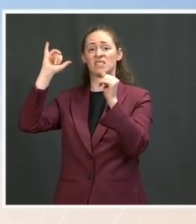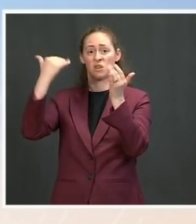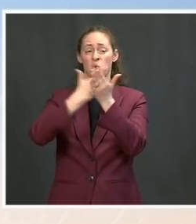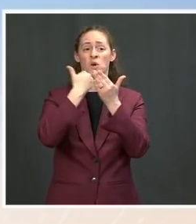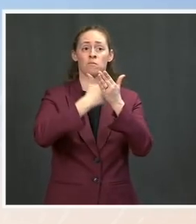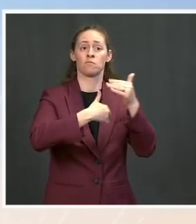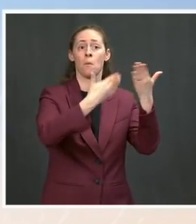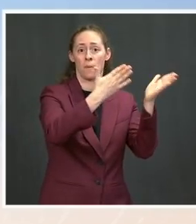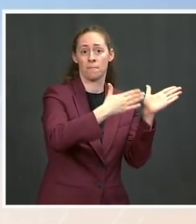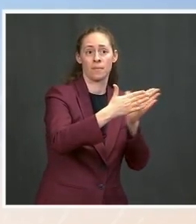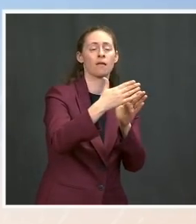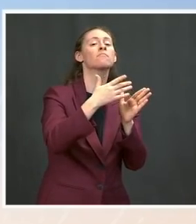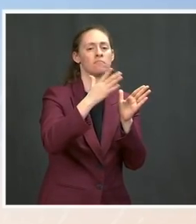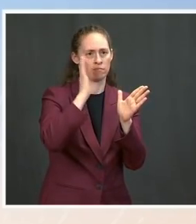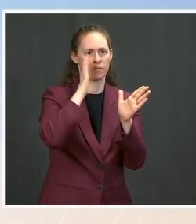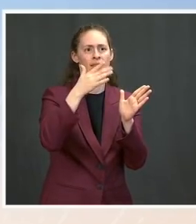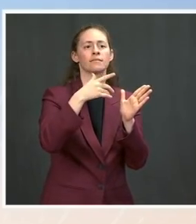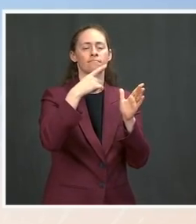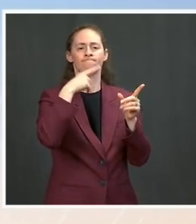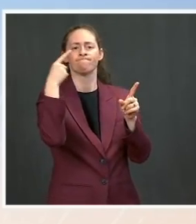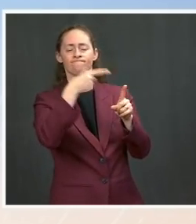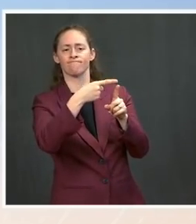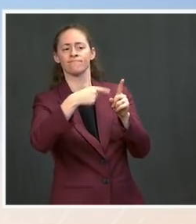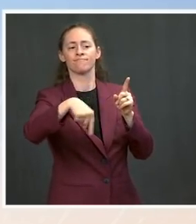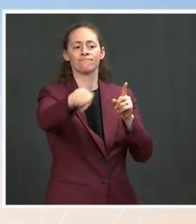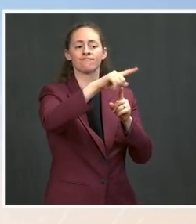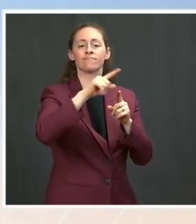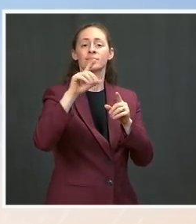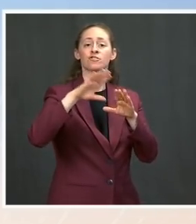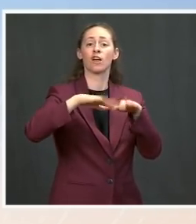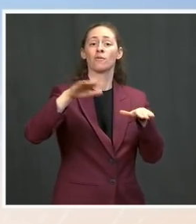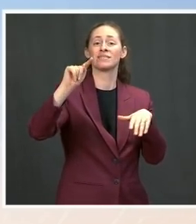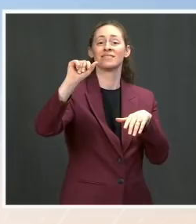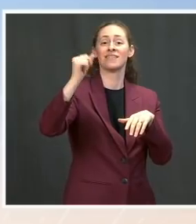And if passed, the families of tens of millions of children will continue to get regular payments --